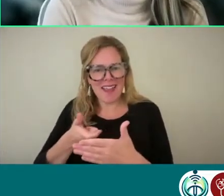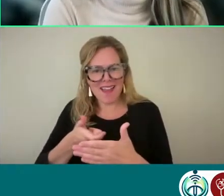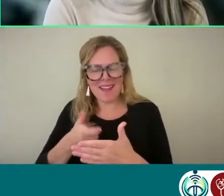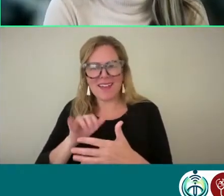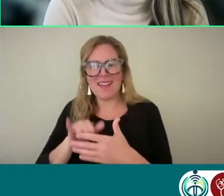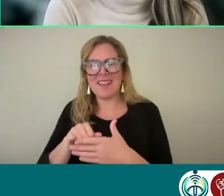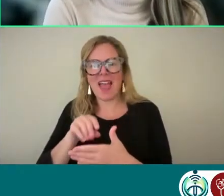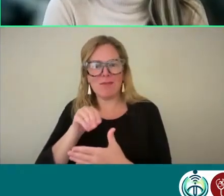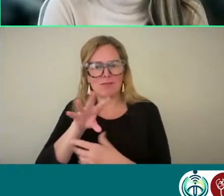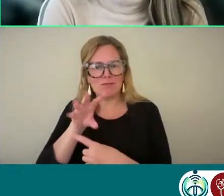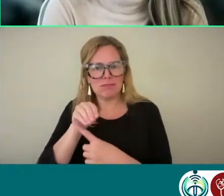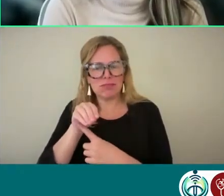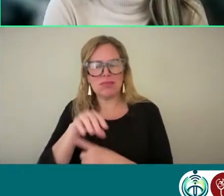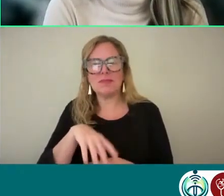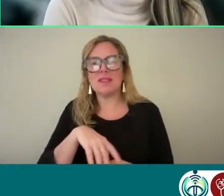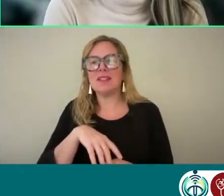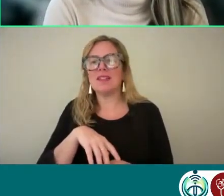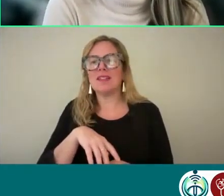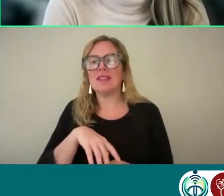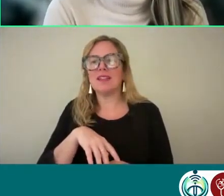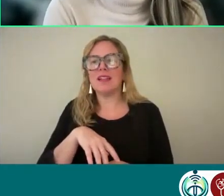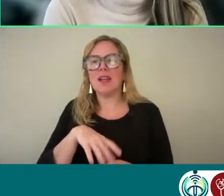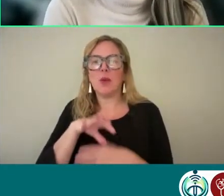And also, if you have any feedback on the session, or ever want to talk or